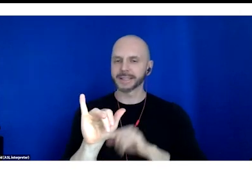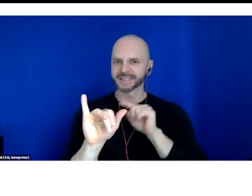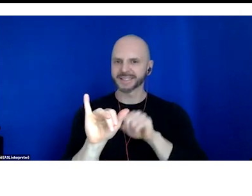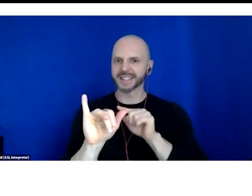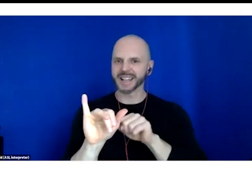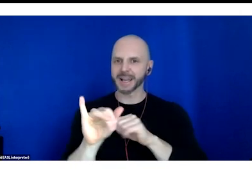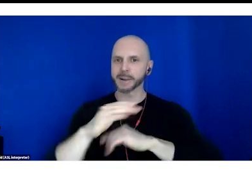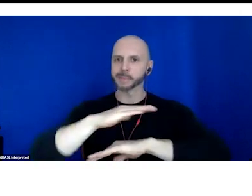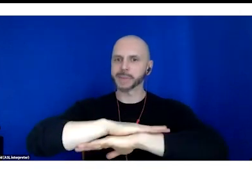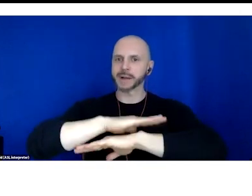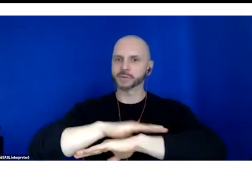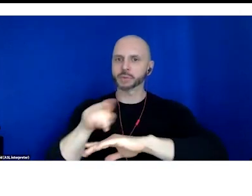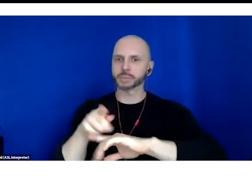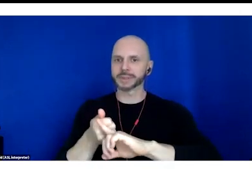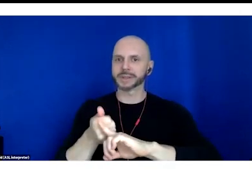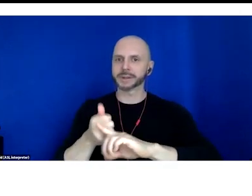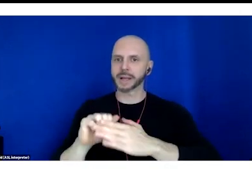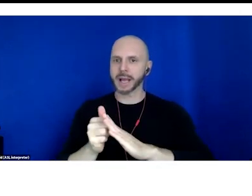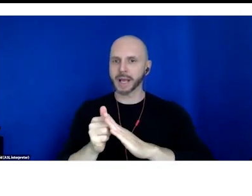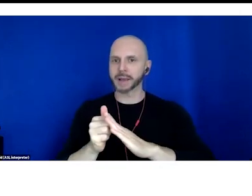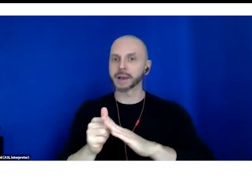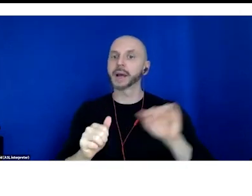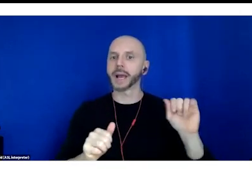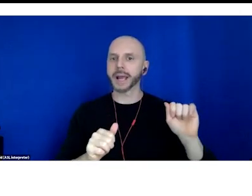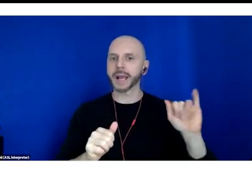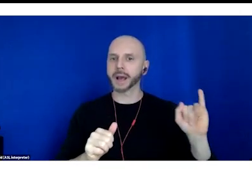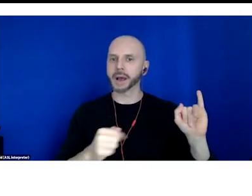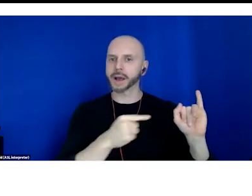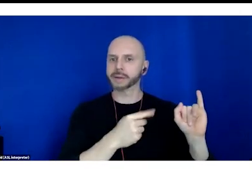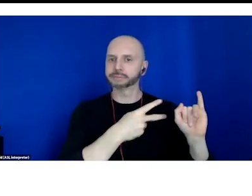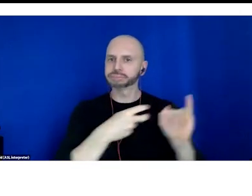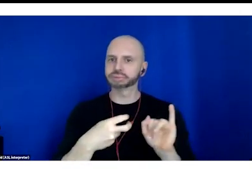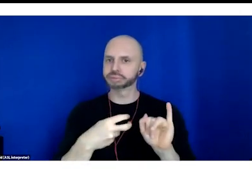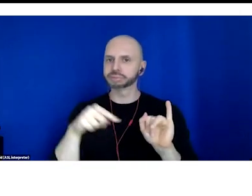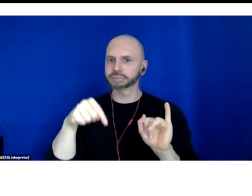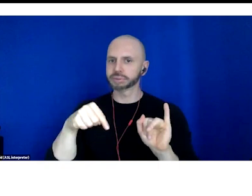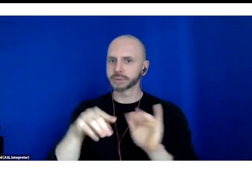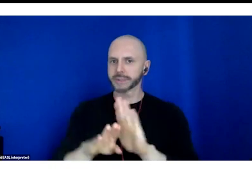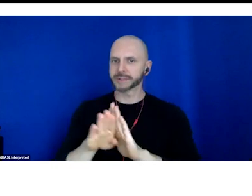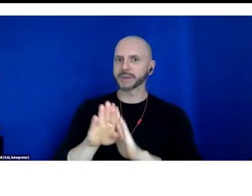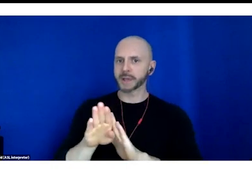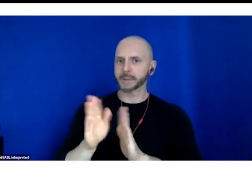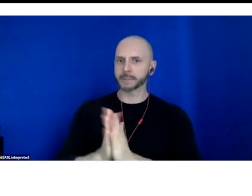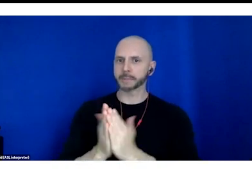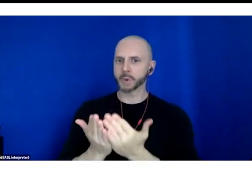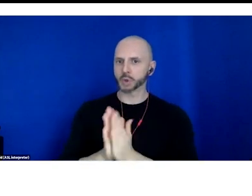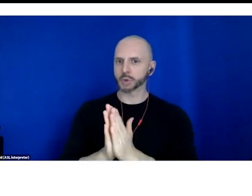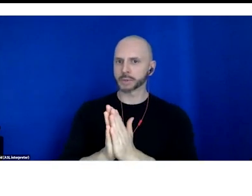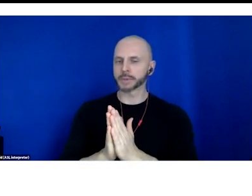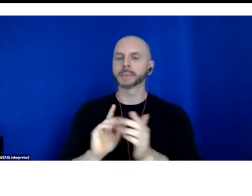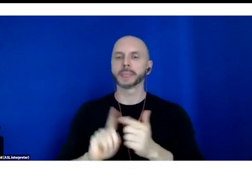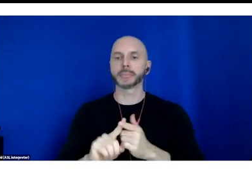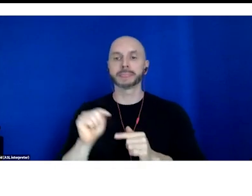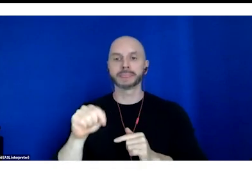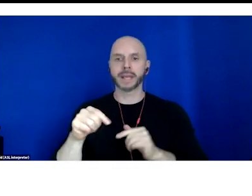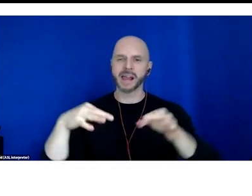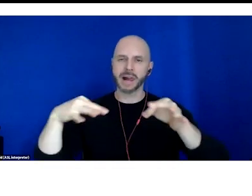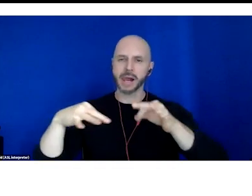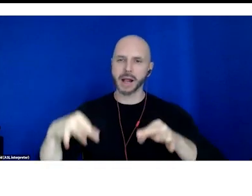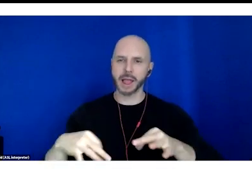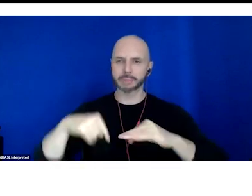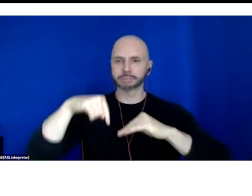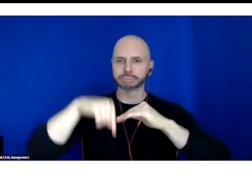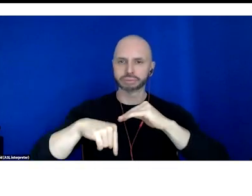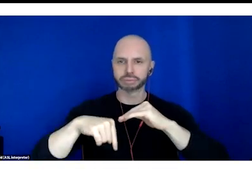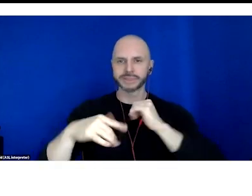on how it uses AI in its workflows. Before diving into the technology though, it's important that